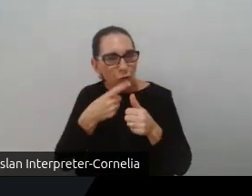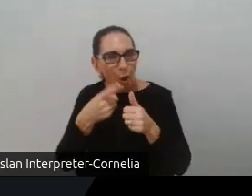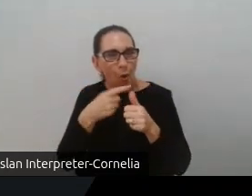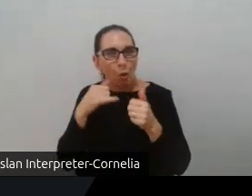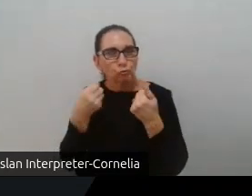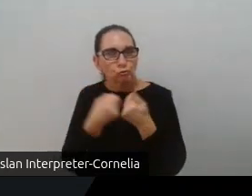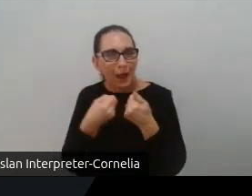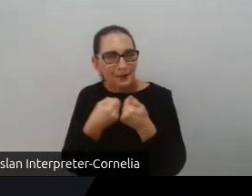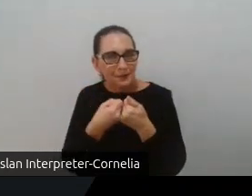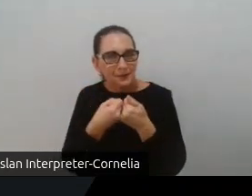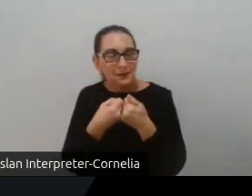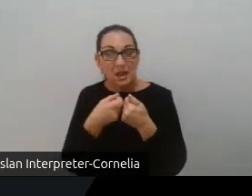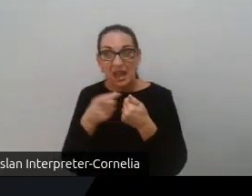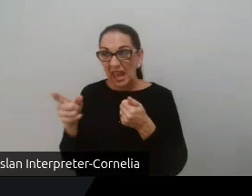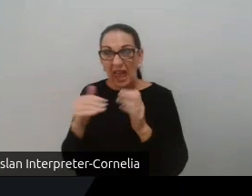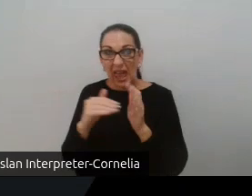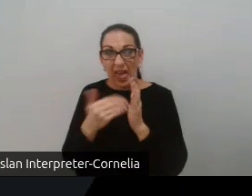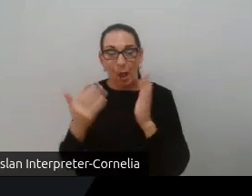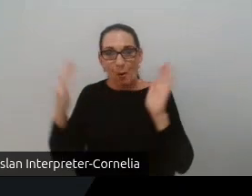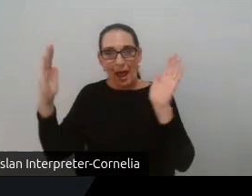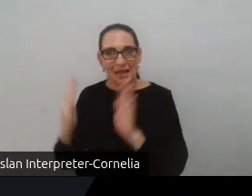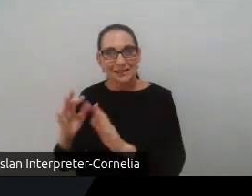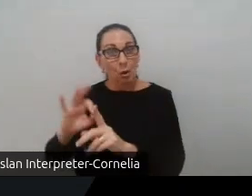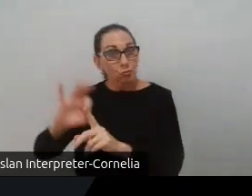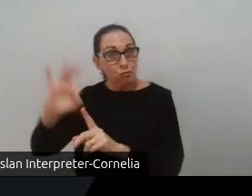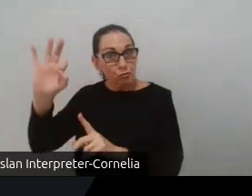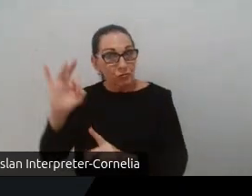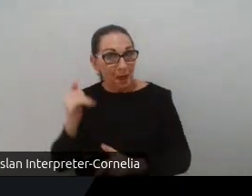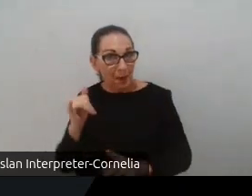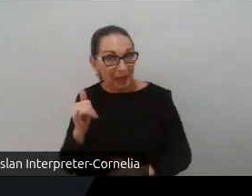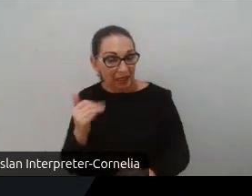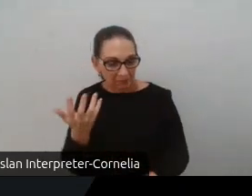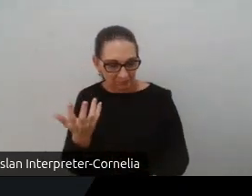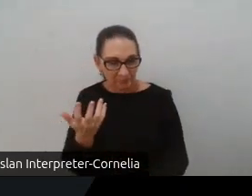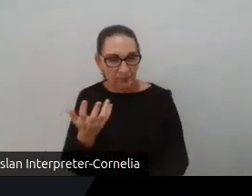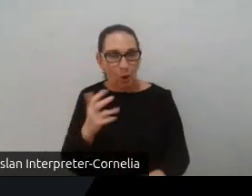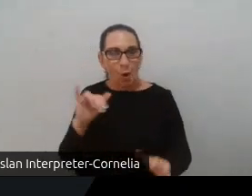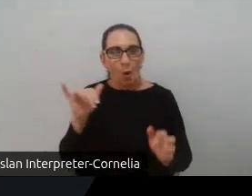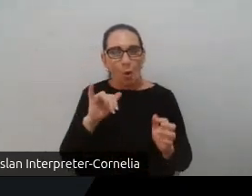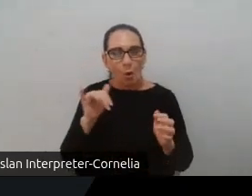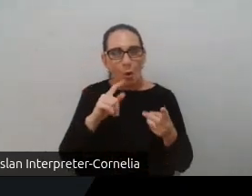reduced their intake and they are behaving a lot better. Circle of security program very good to